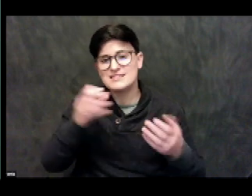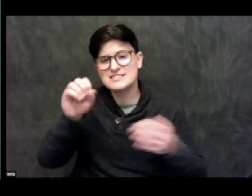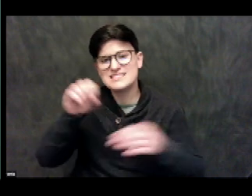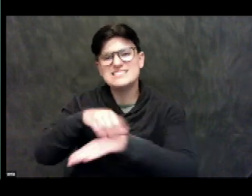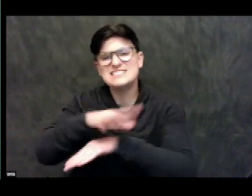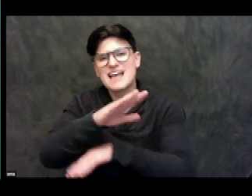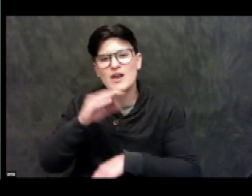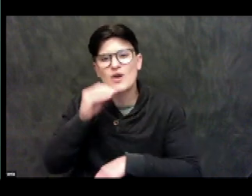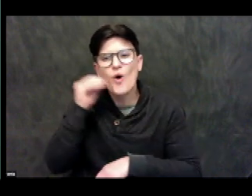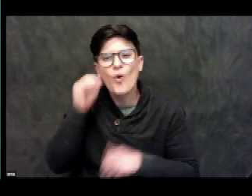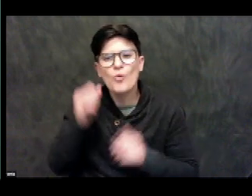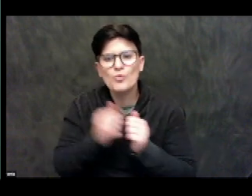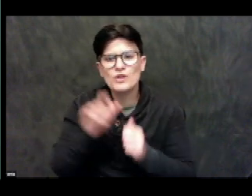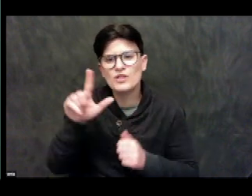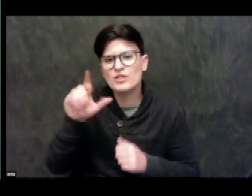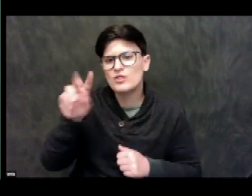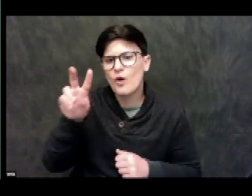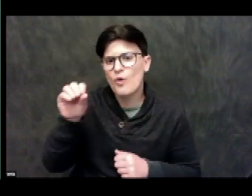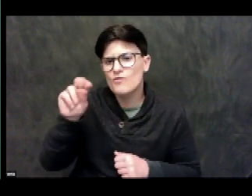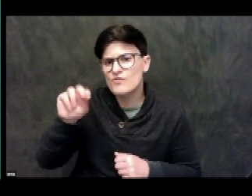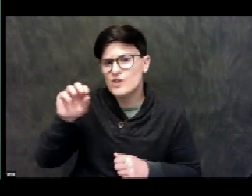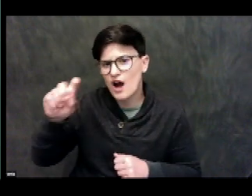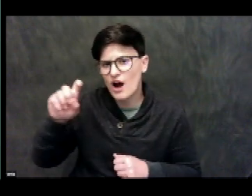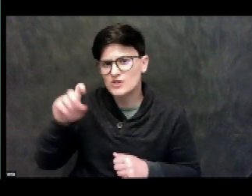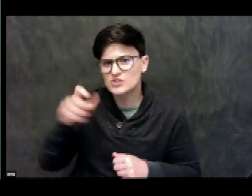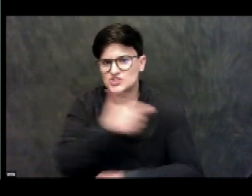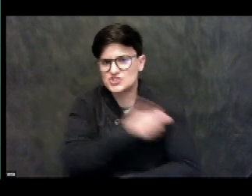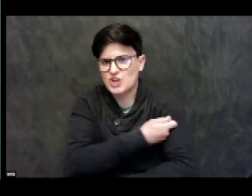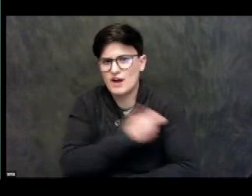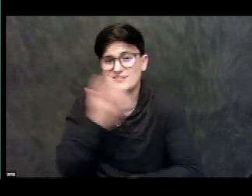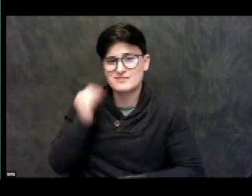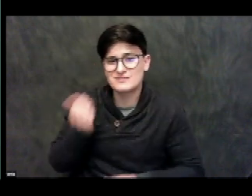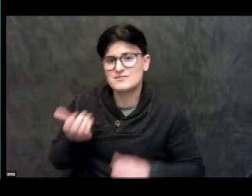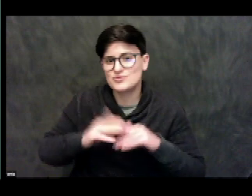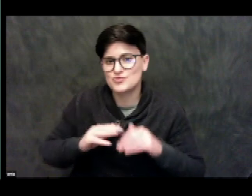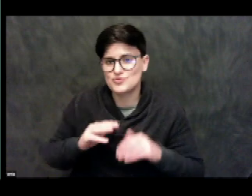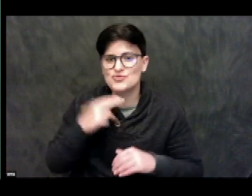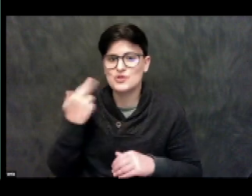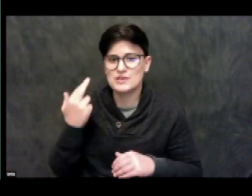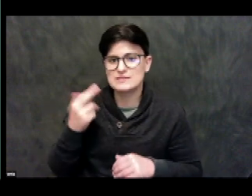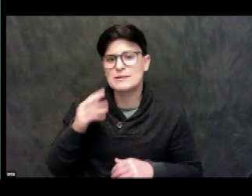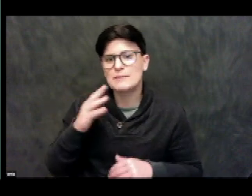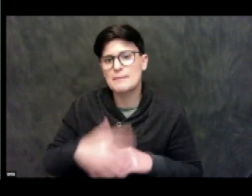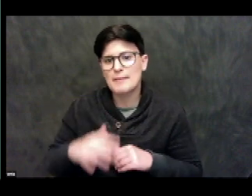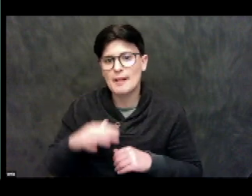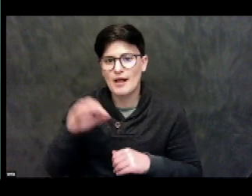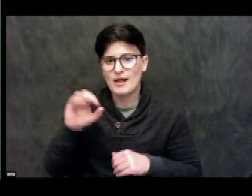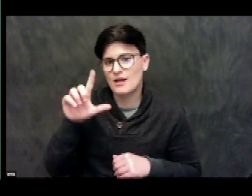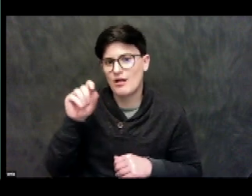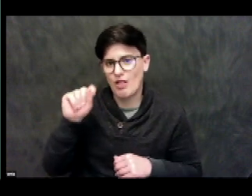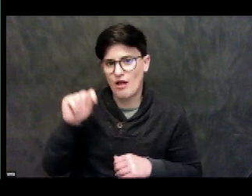of the increased risk of blood thought due to me using a wheelchair and not very